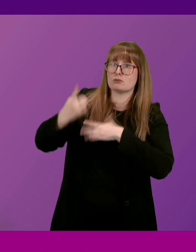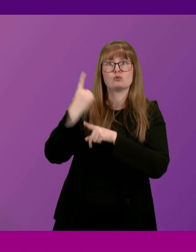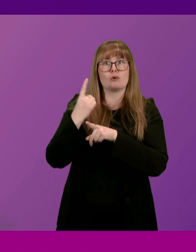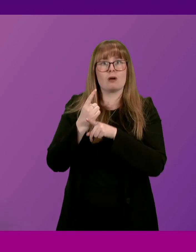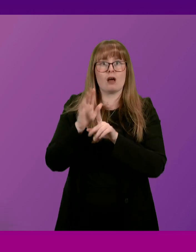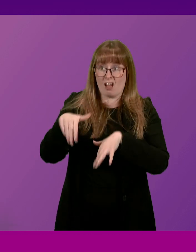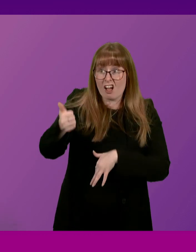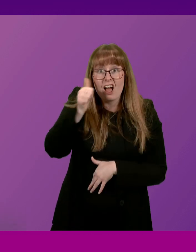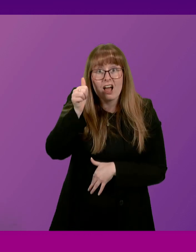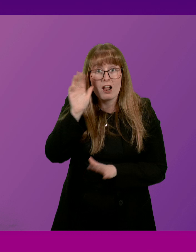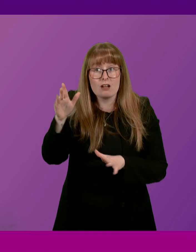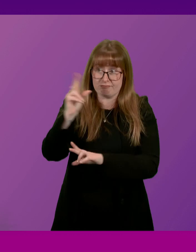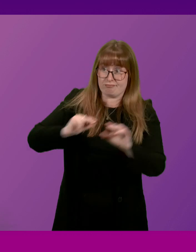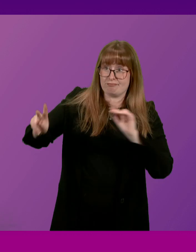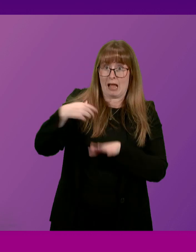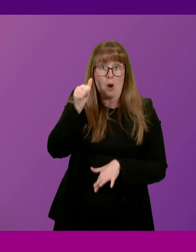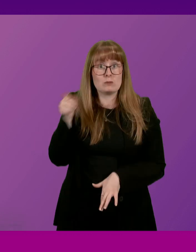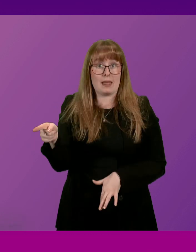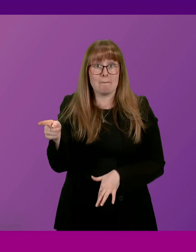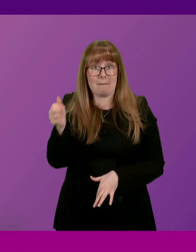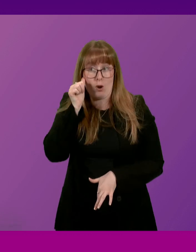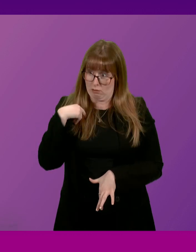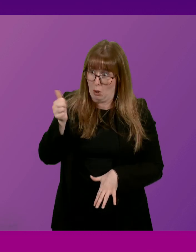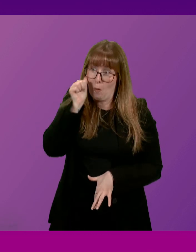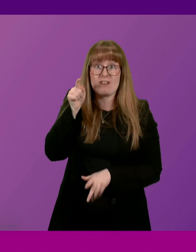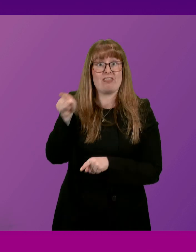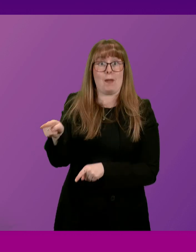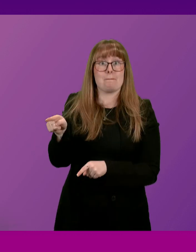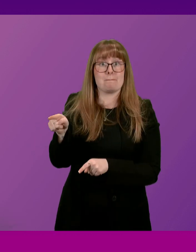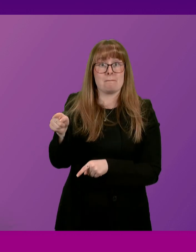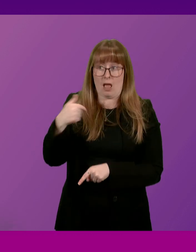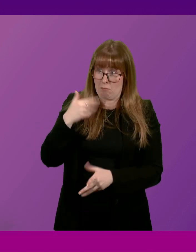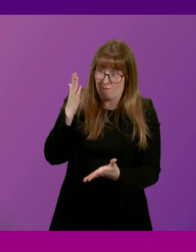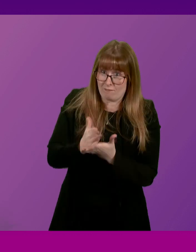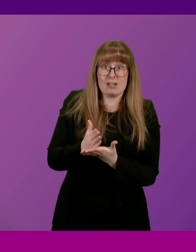I know that it was the Conservatives. I am well aware that it was them: I am across the factual